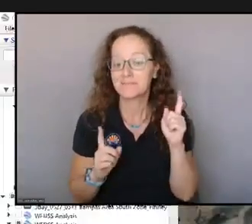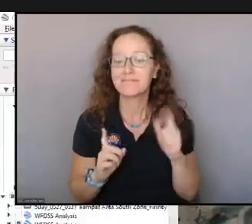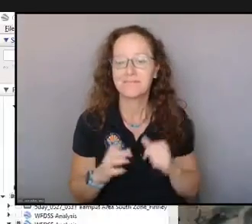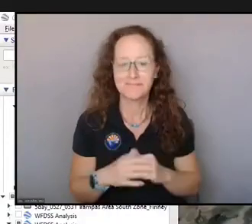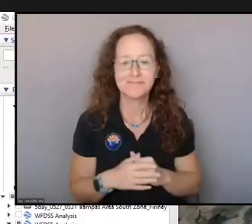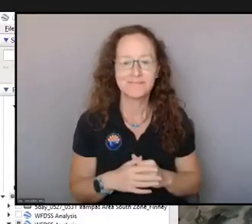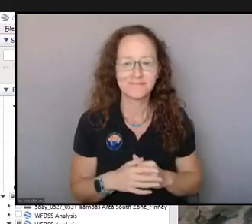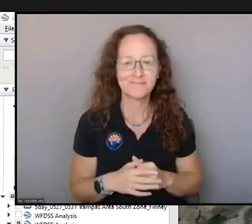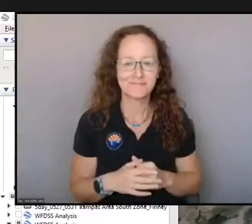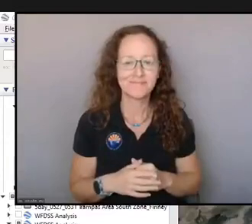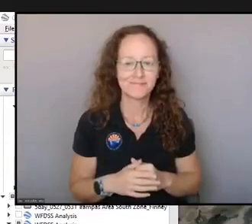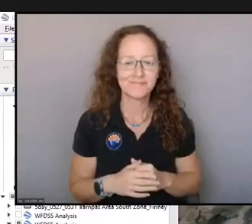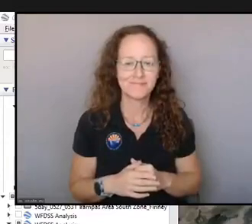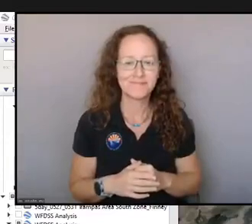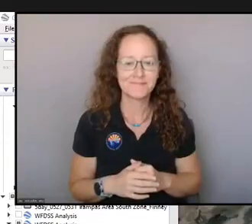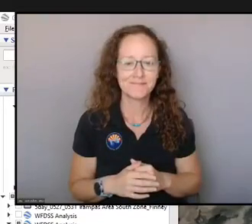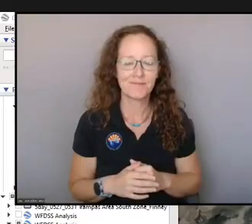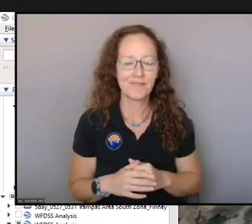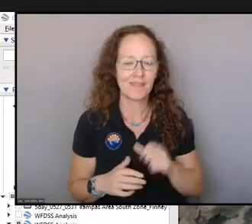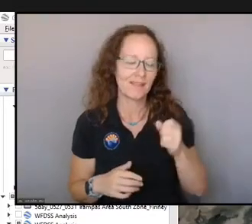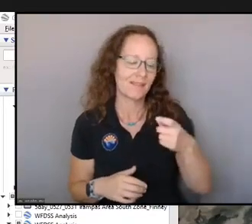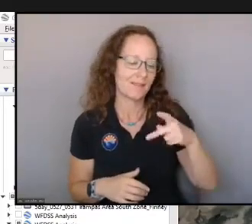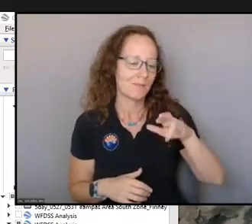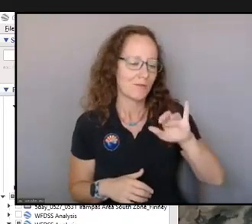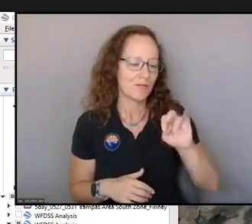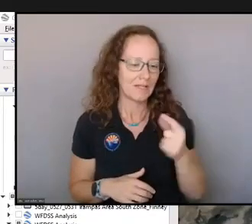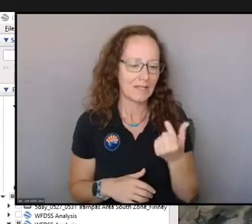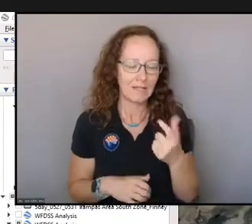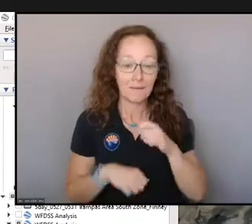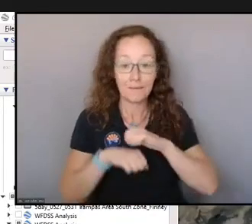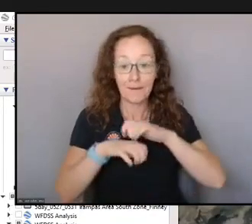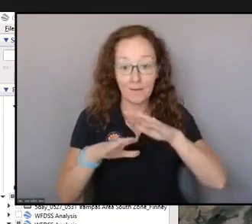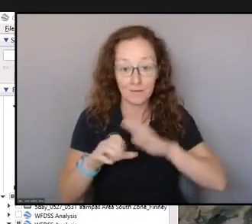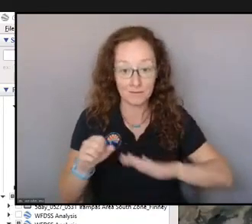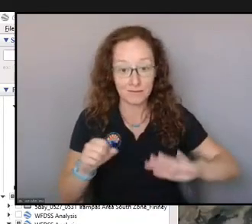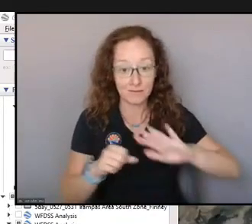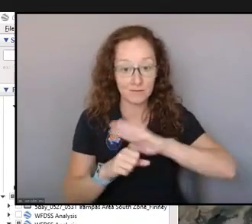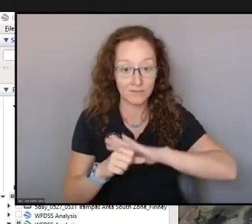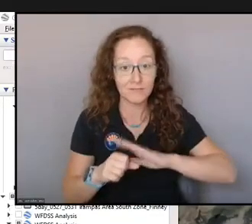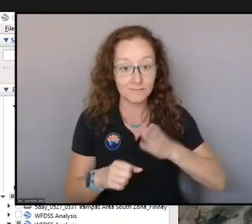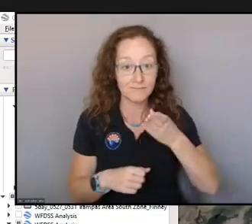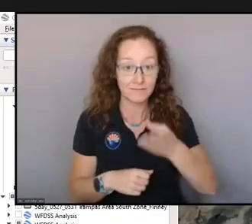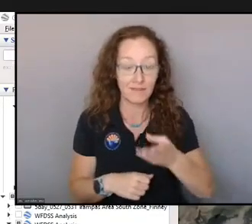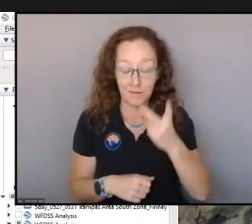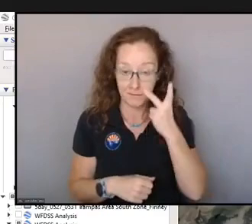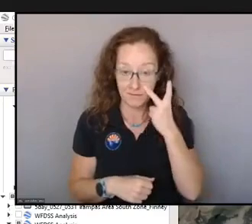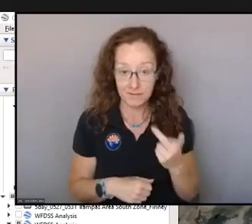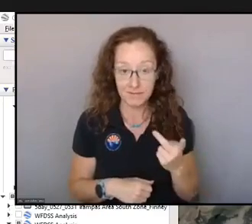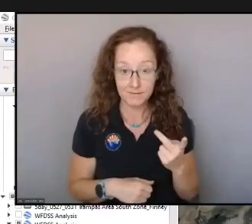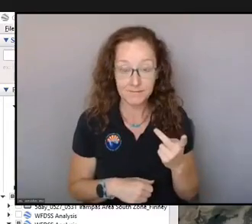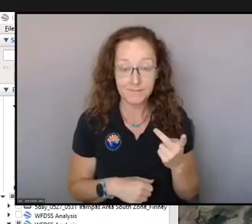EXTINGUISH THOSE. LET ME SHOW YOU THE SPRING MOUNTAIN AREA AND THE RUN WE DID IN THERE.